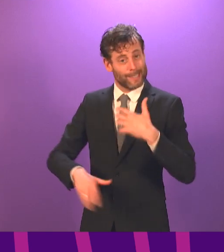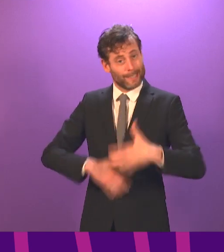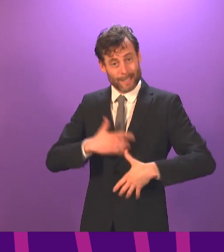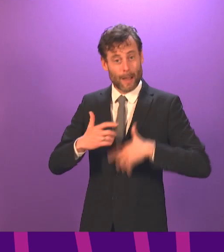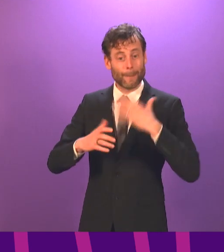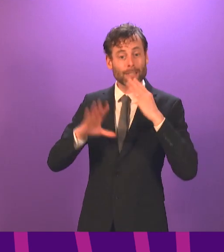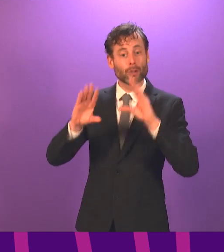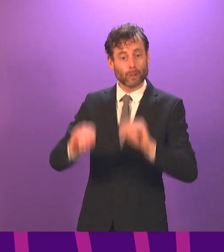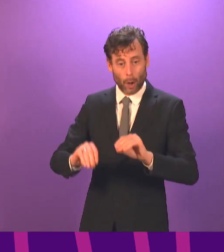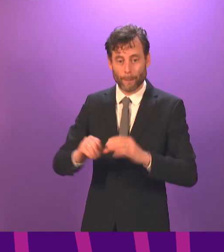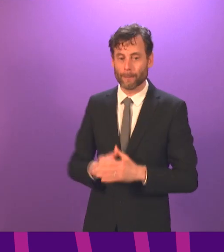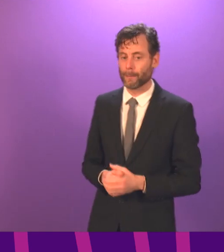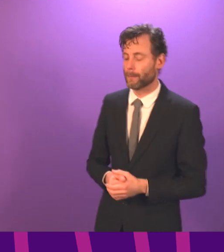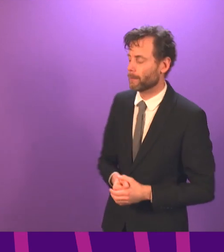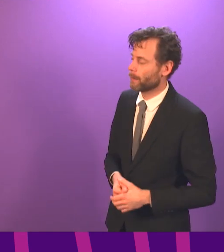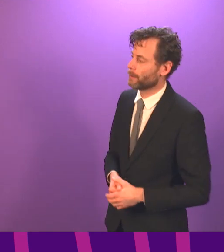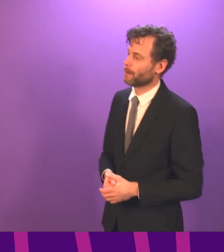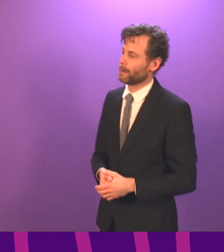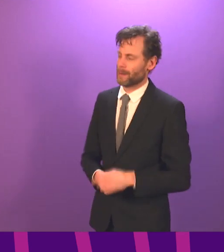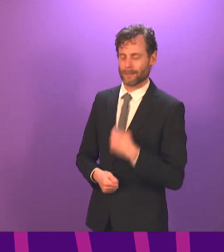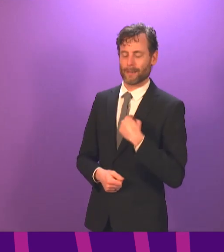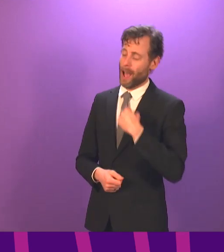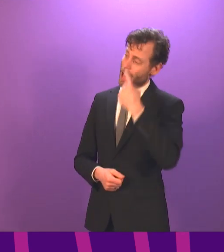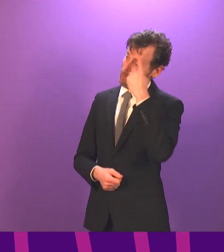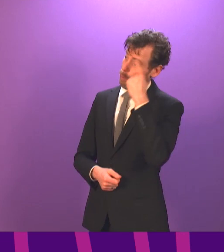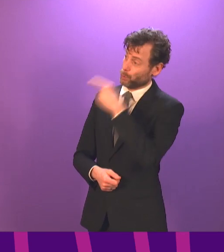I thought that you were going to remind the member about asking multiple questions within a single